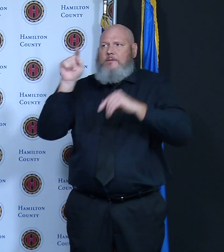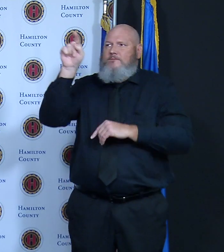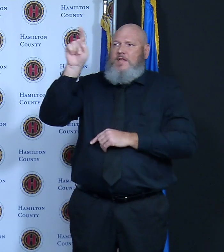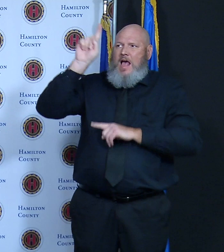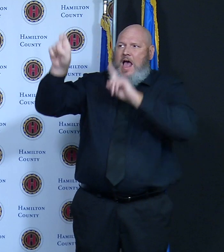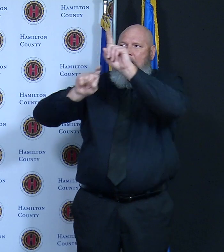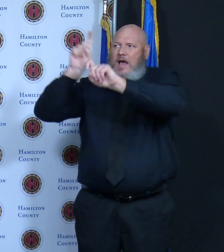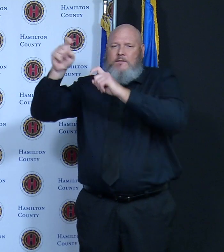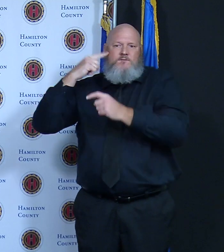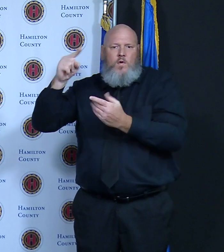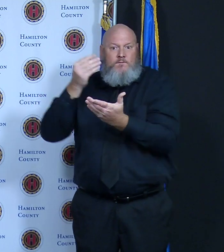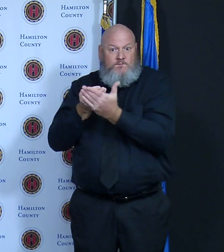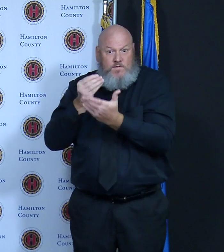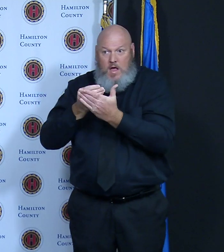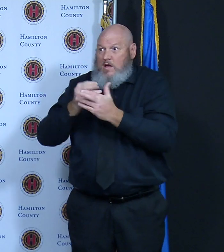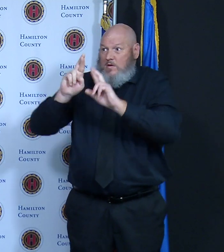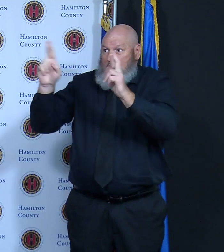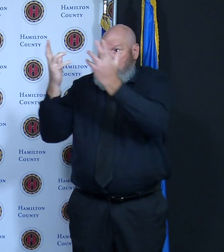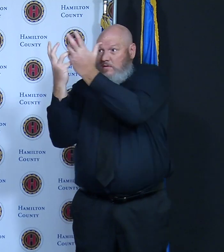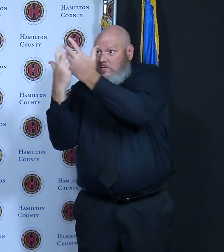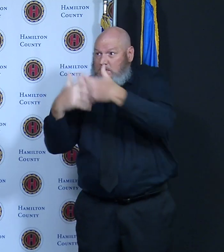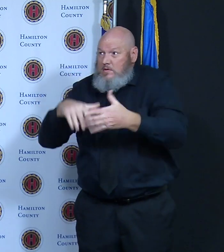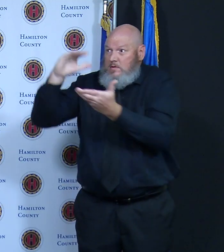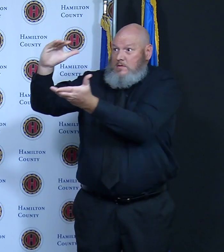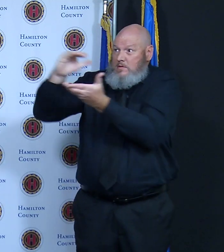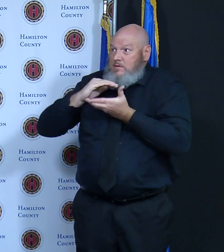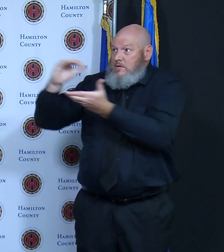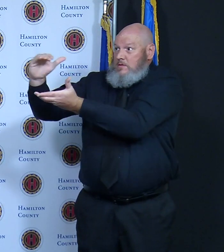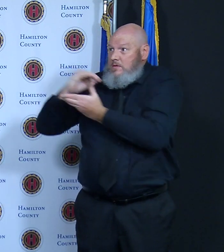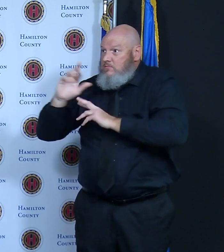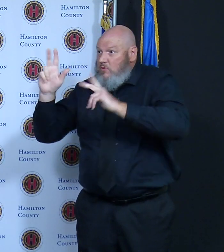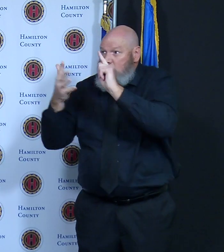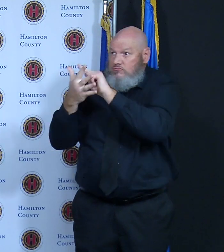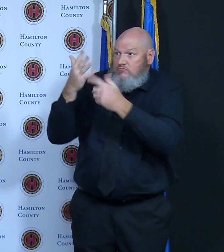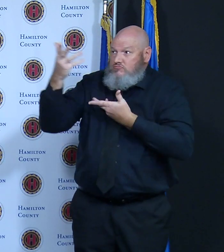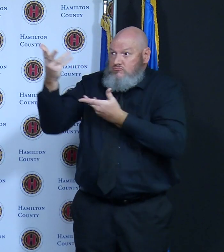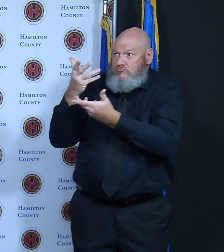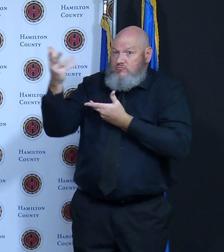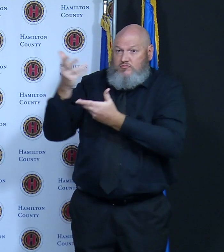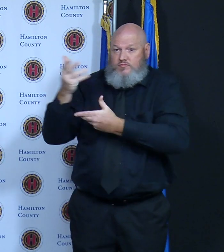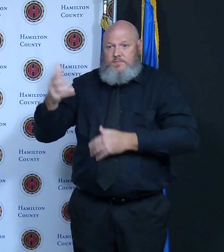regulatory things that they control you know come it's about permitting it's